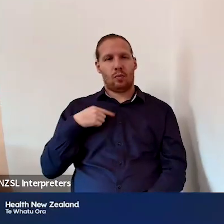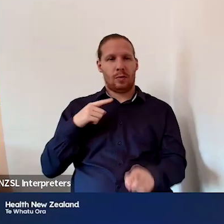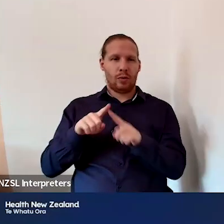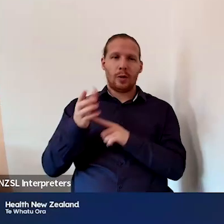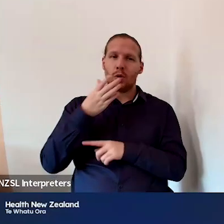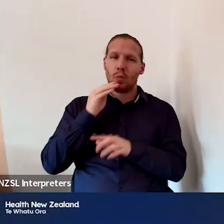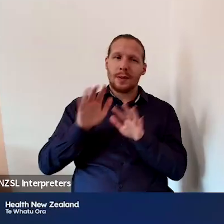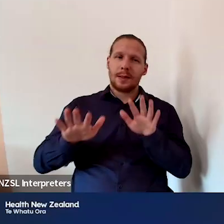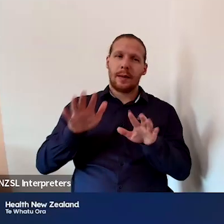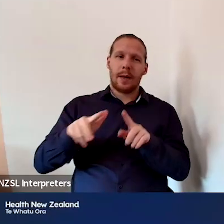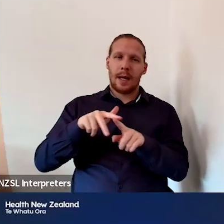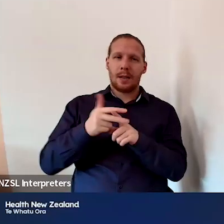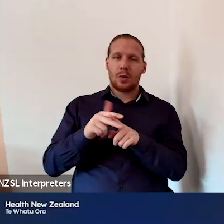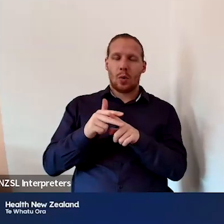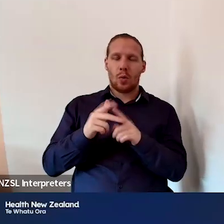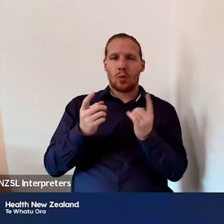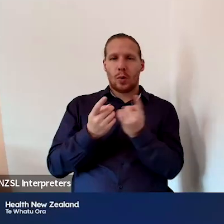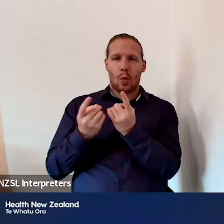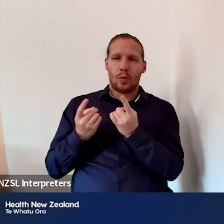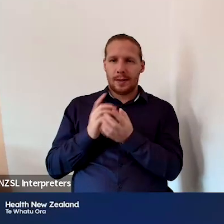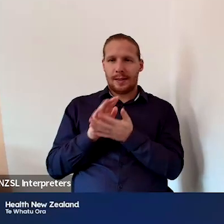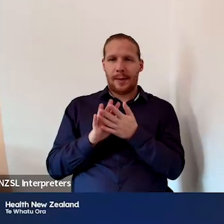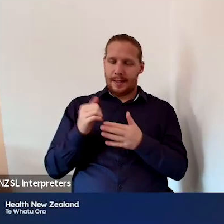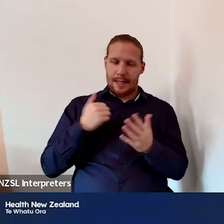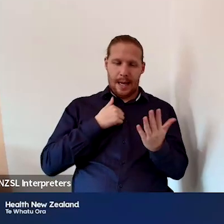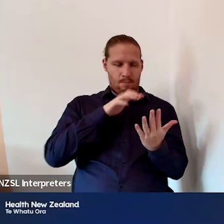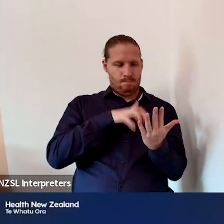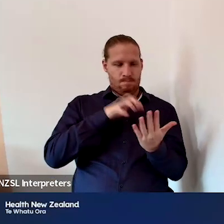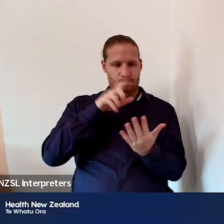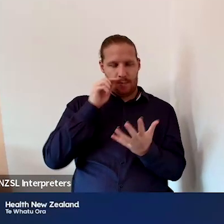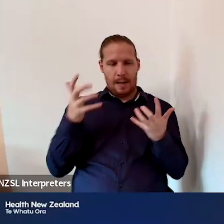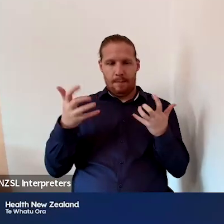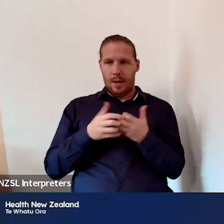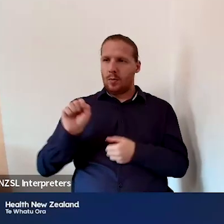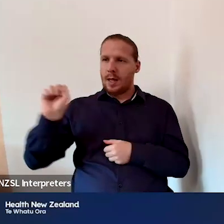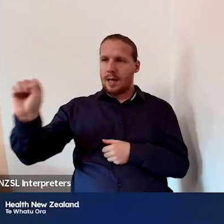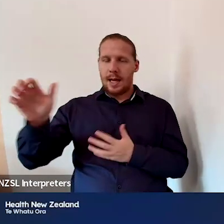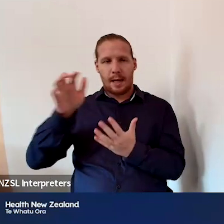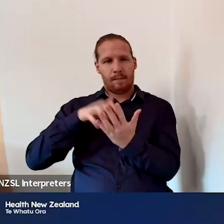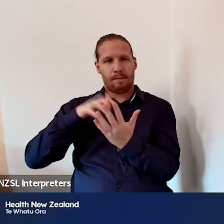so that we can enable comparability or comparisons between studies. And,